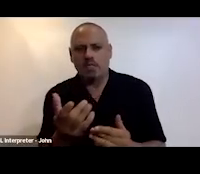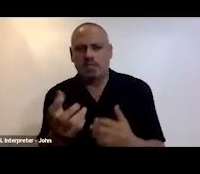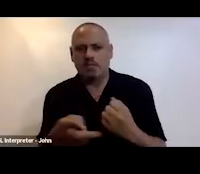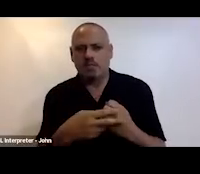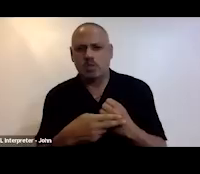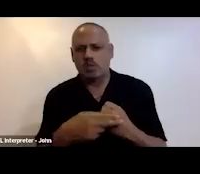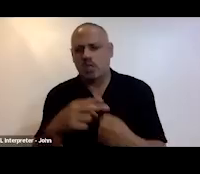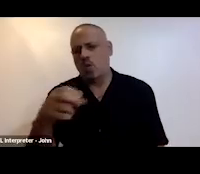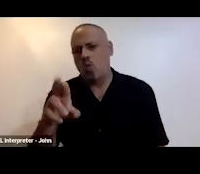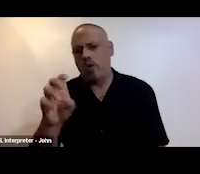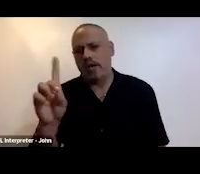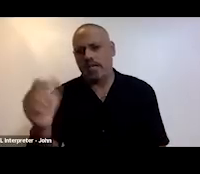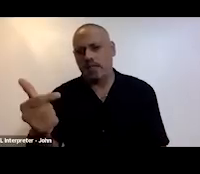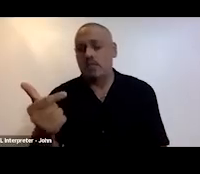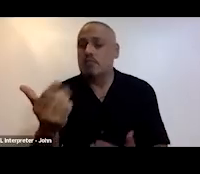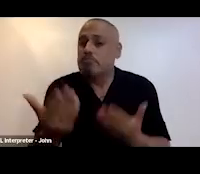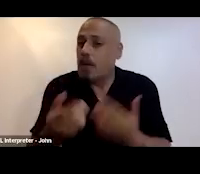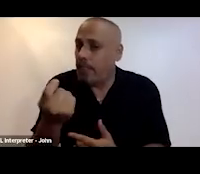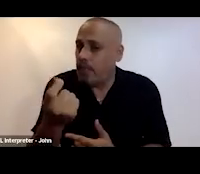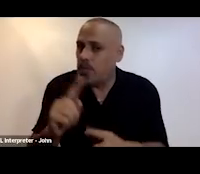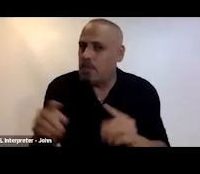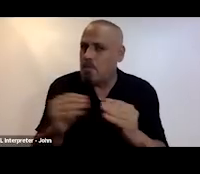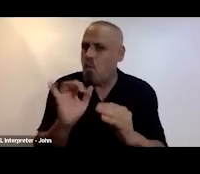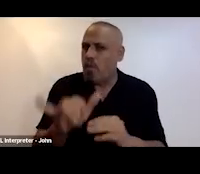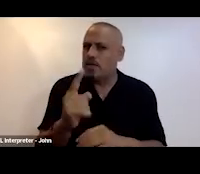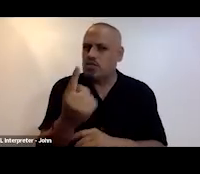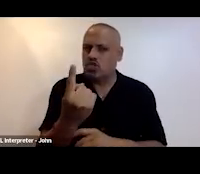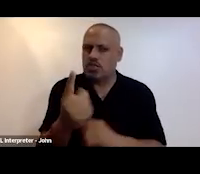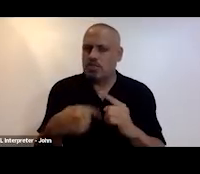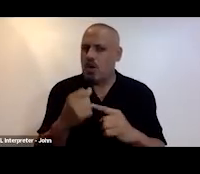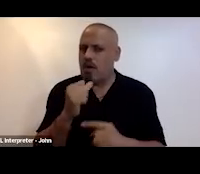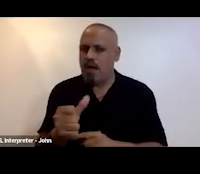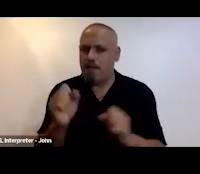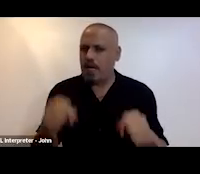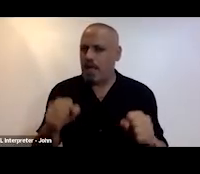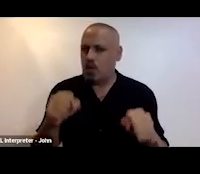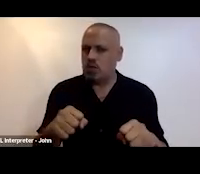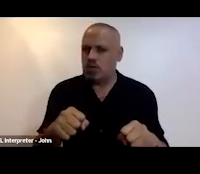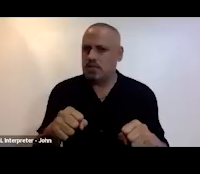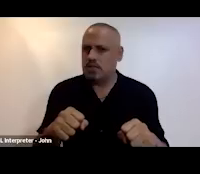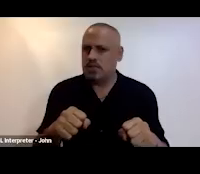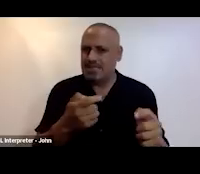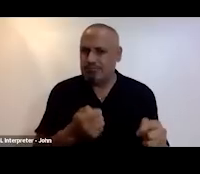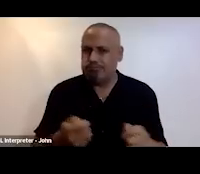Yeah, maybe a little bit, but I think more this is just about not being able to get rid of the things